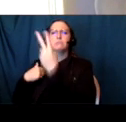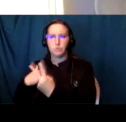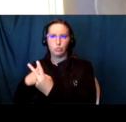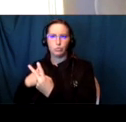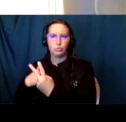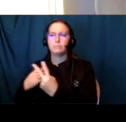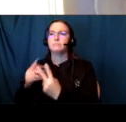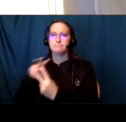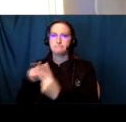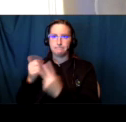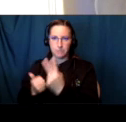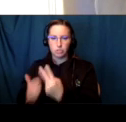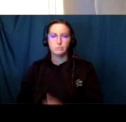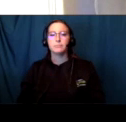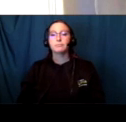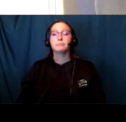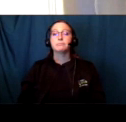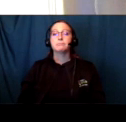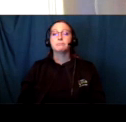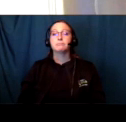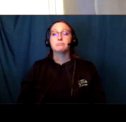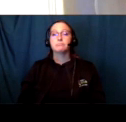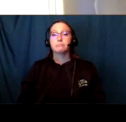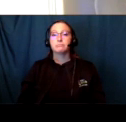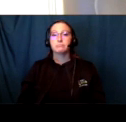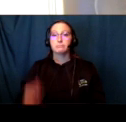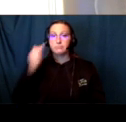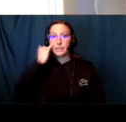when we're producing the child cannot make